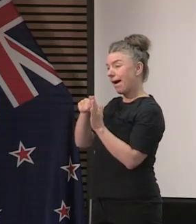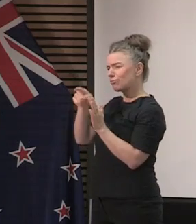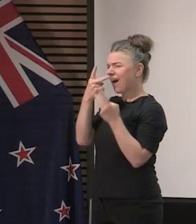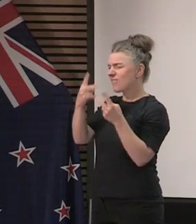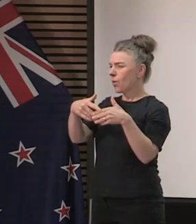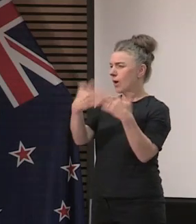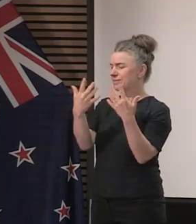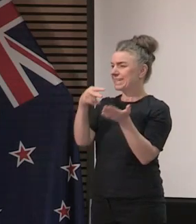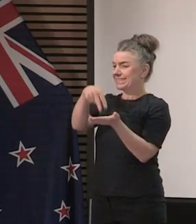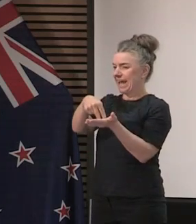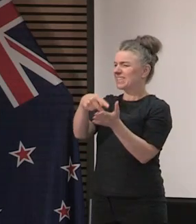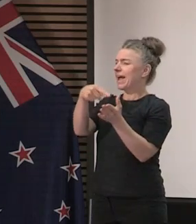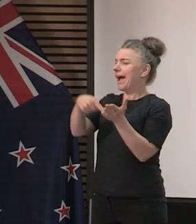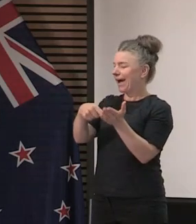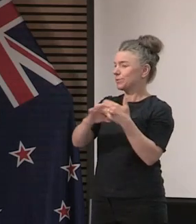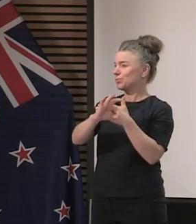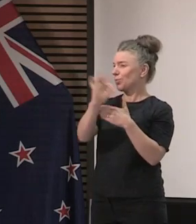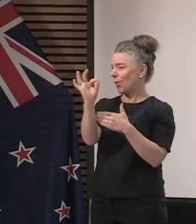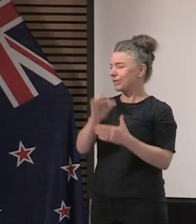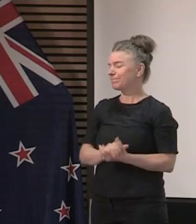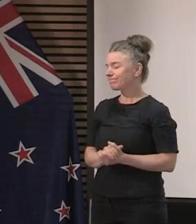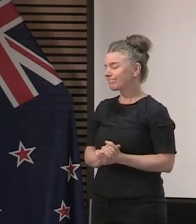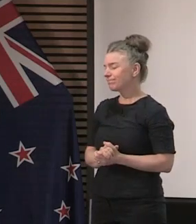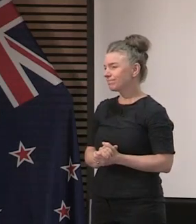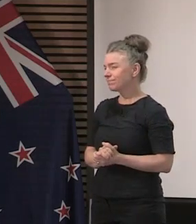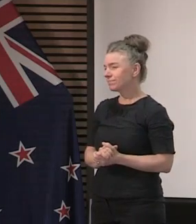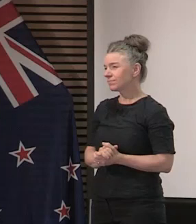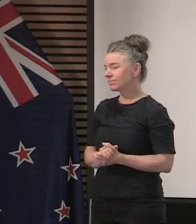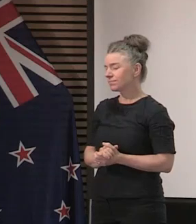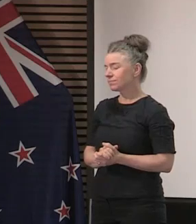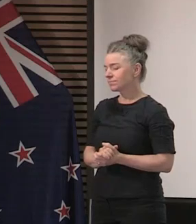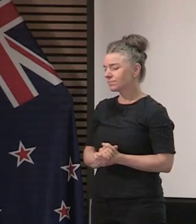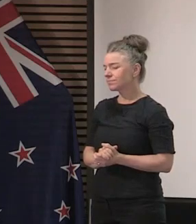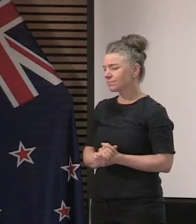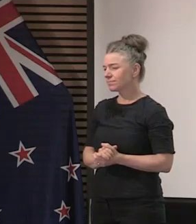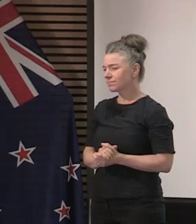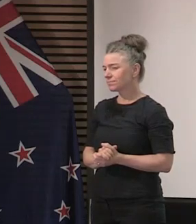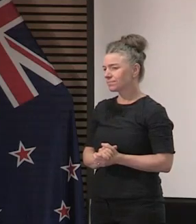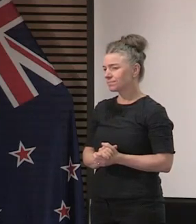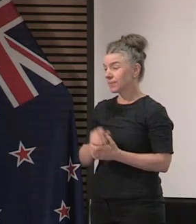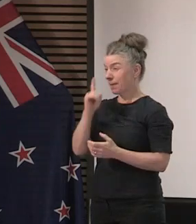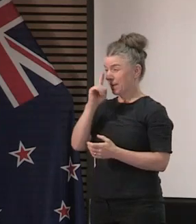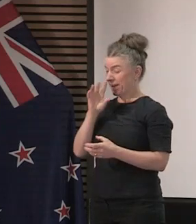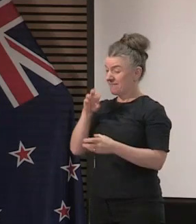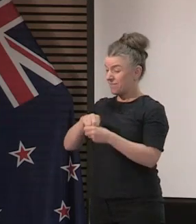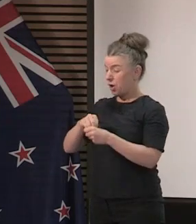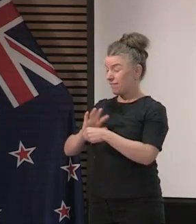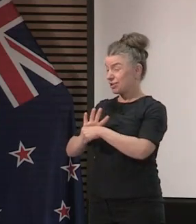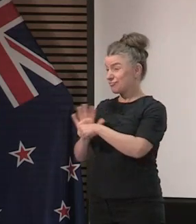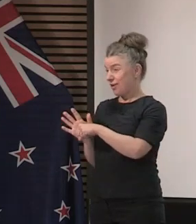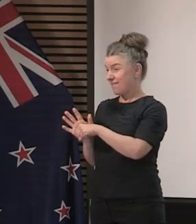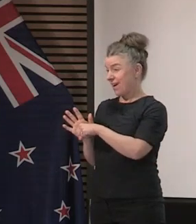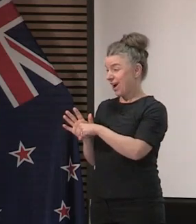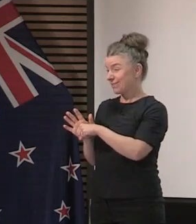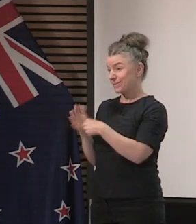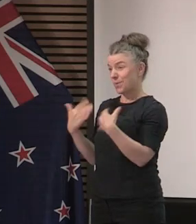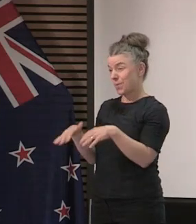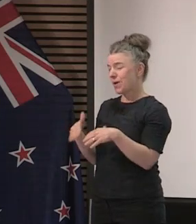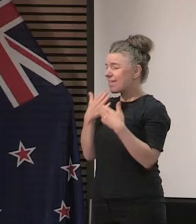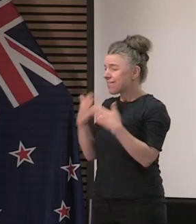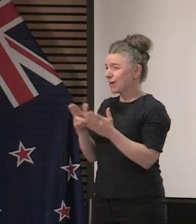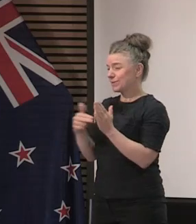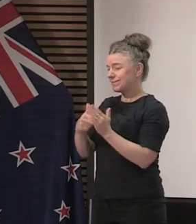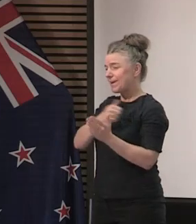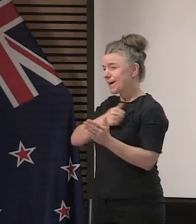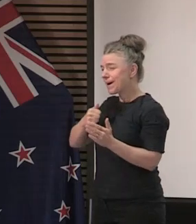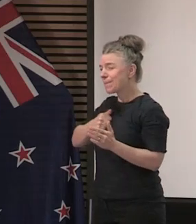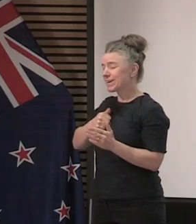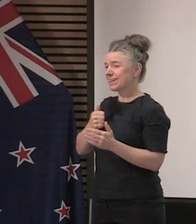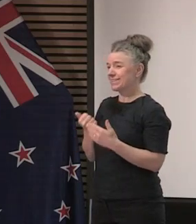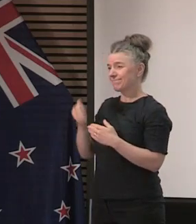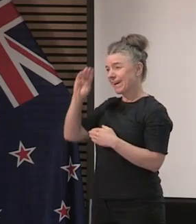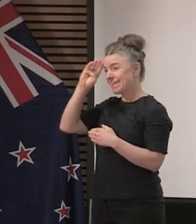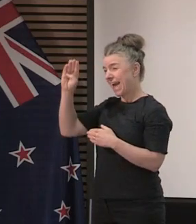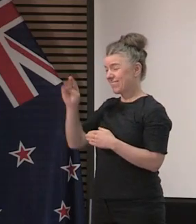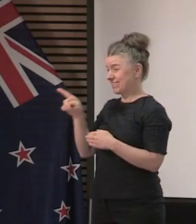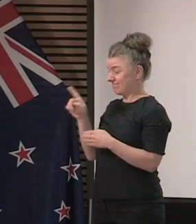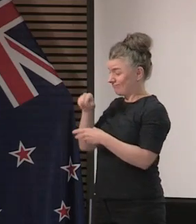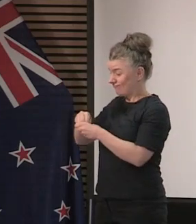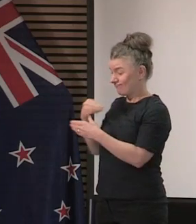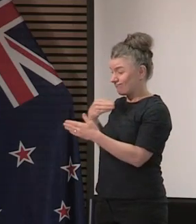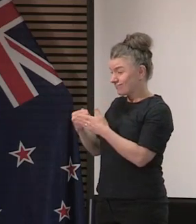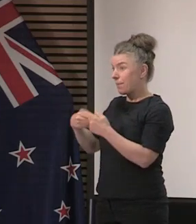out more detail, I encourage